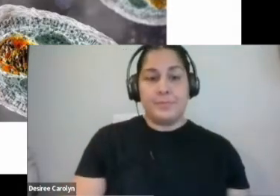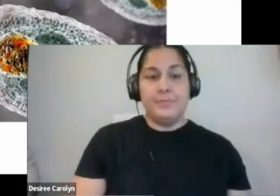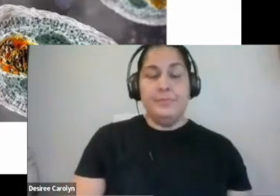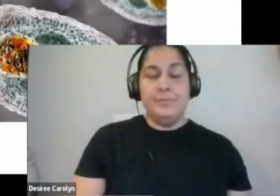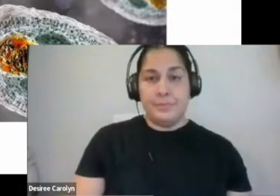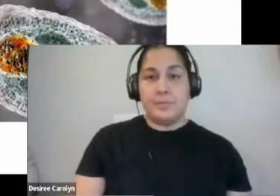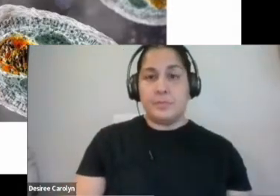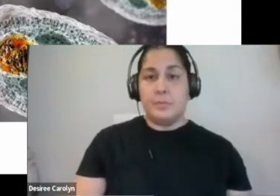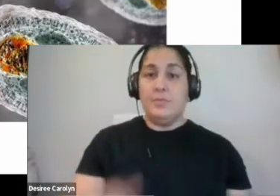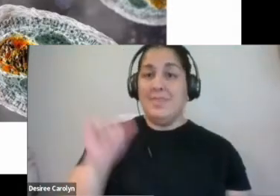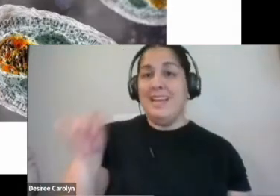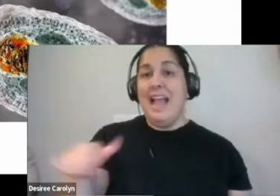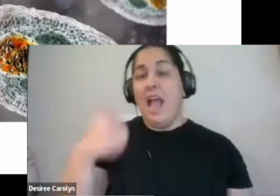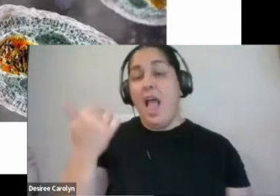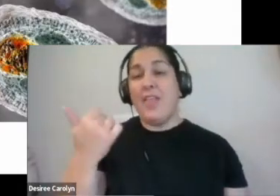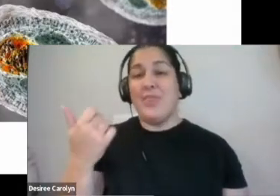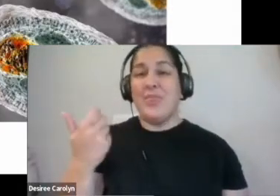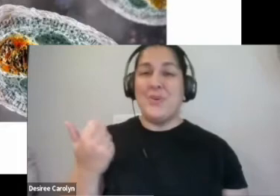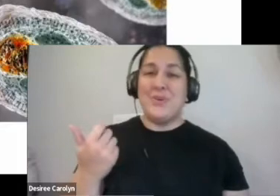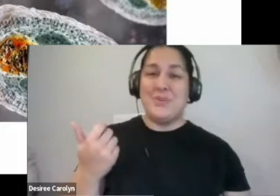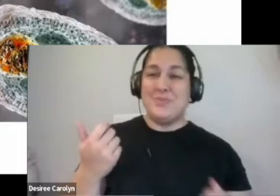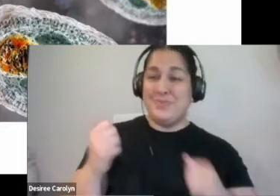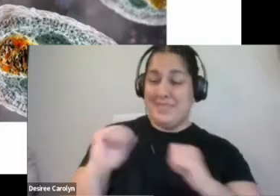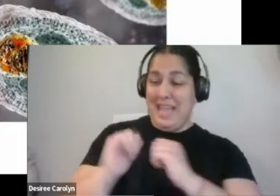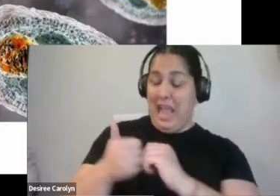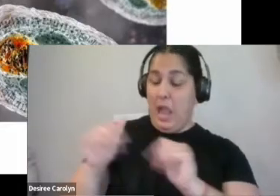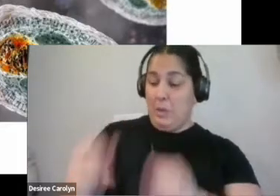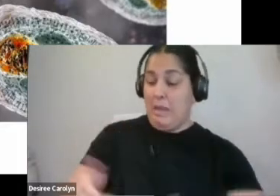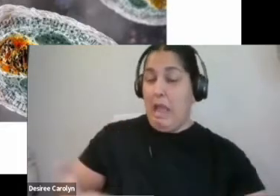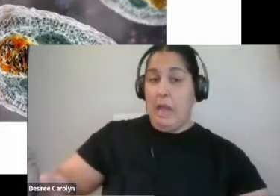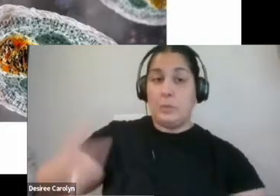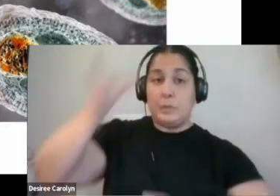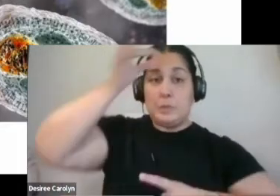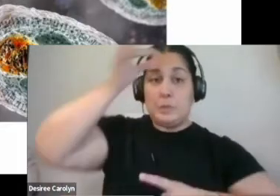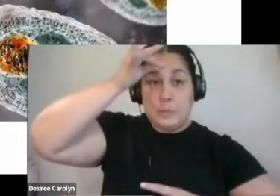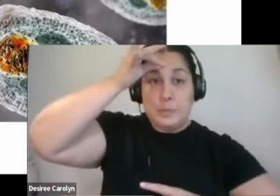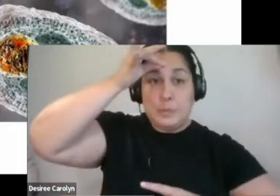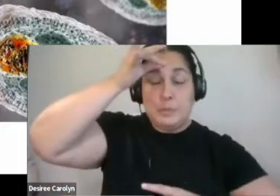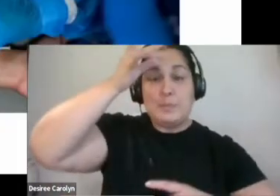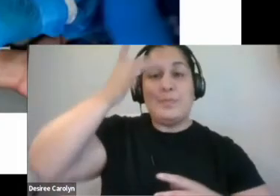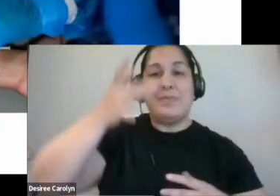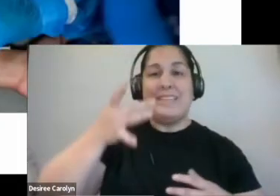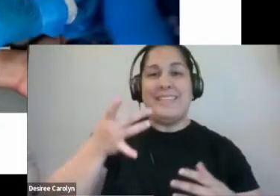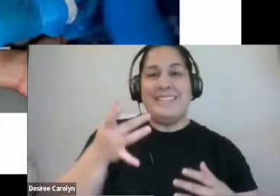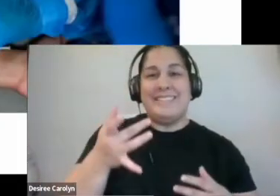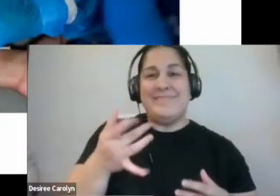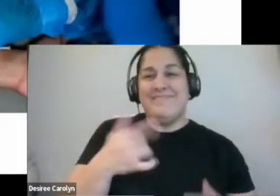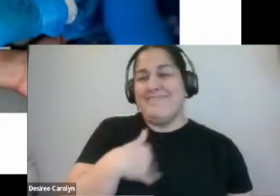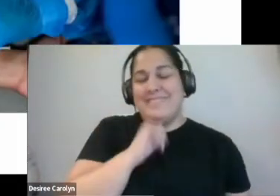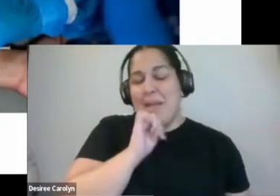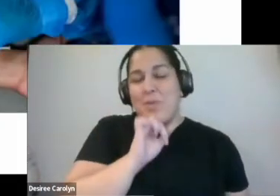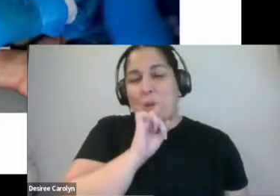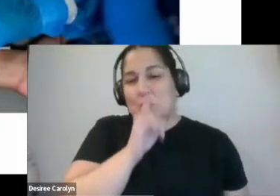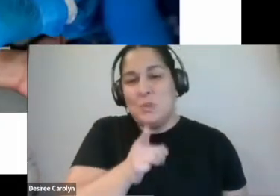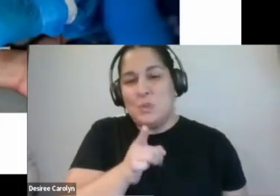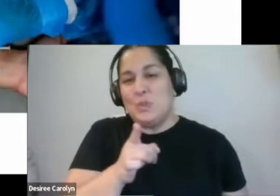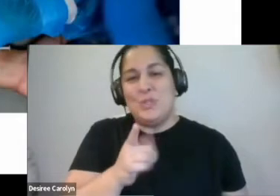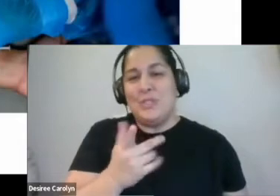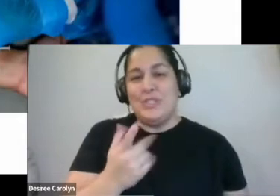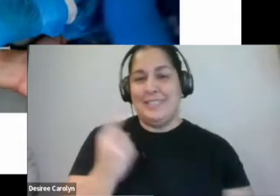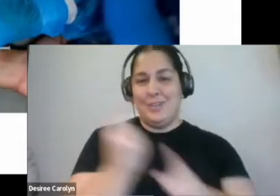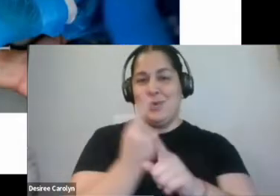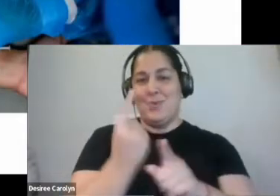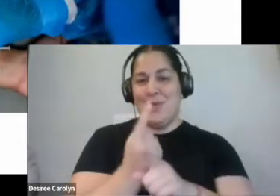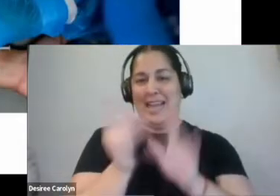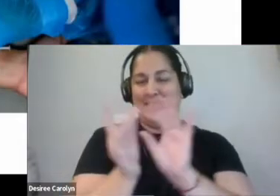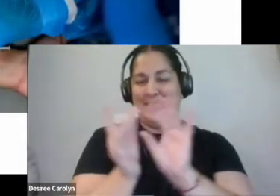I'm you know I'm not really sure how, I'm not sure it's sending the right message about risk.